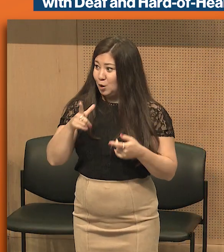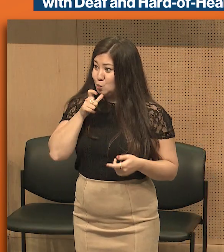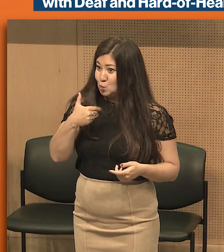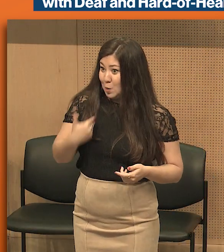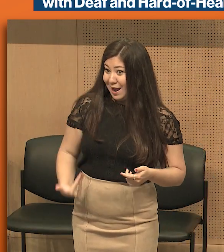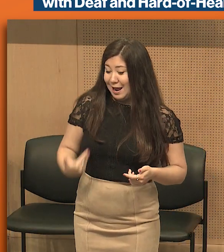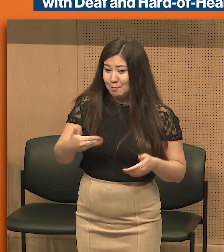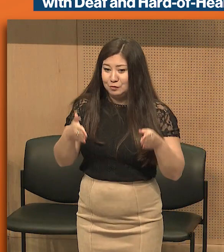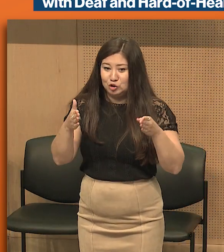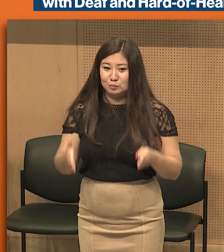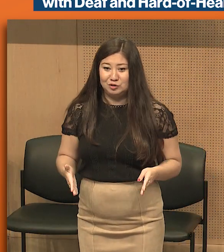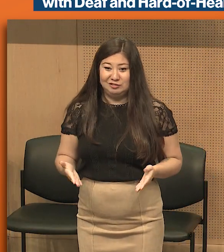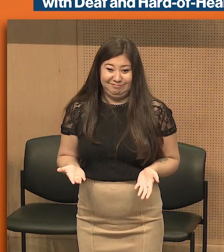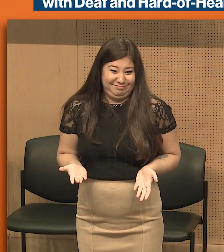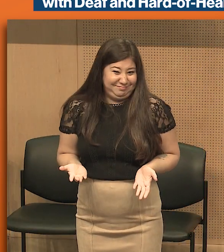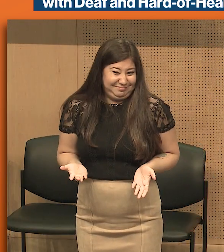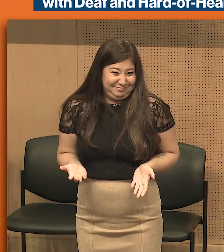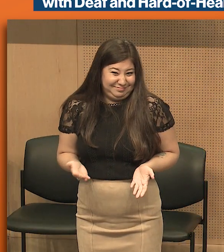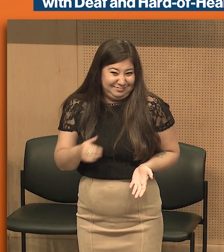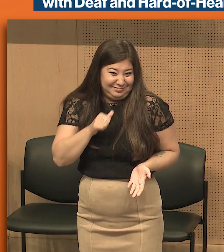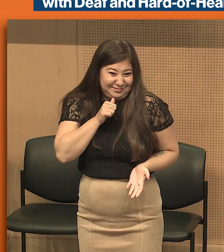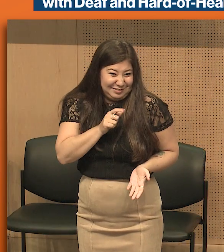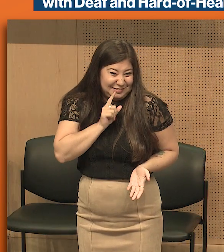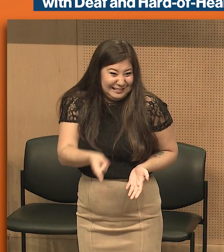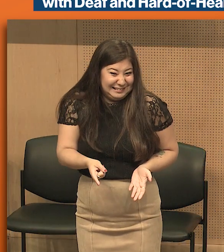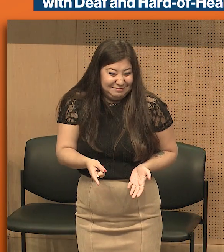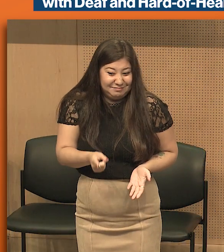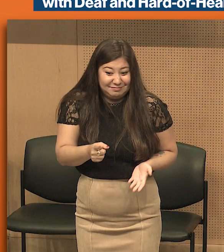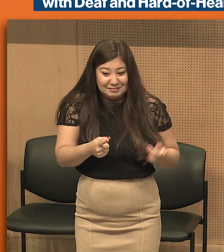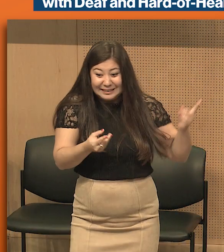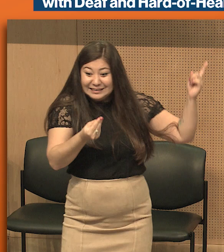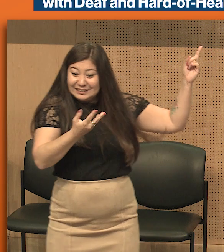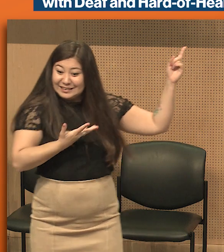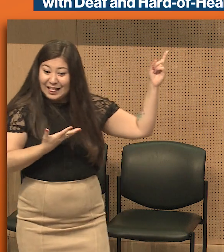Do you think that that describes who I am as a person?